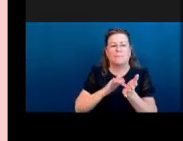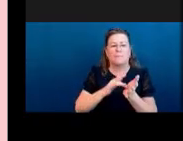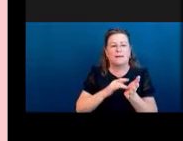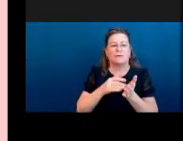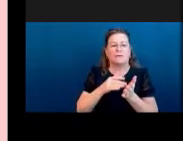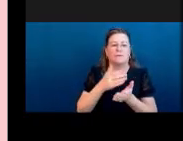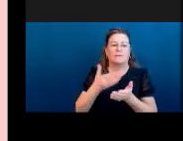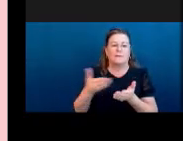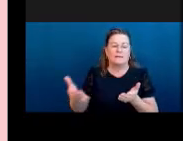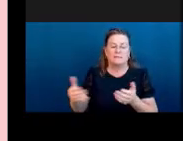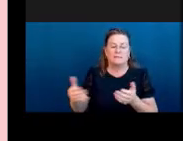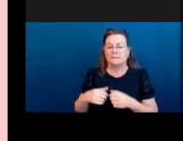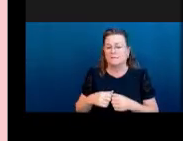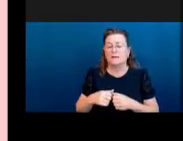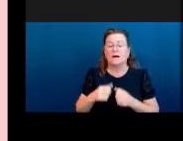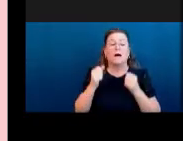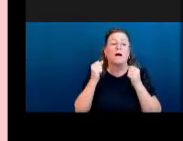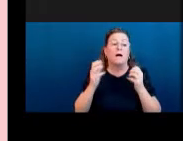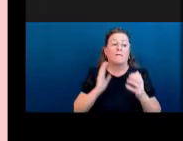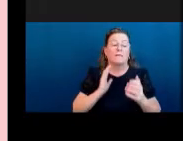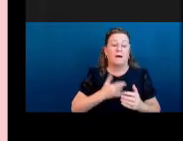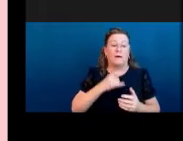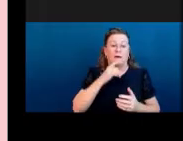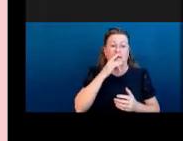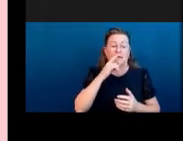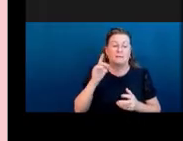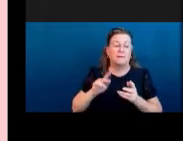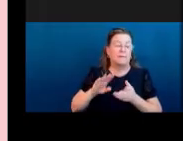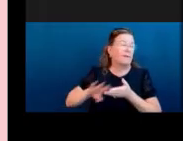we work with get dismissed, and I've seen it happen all the time